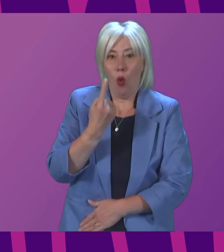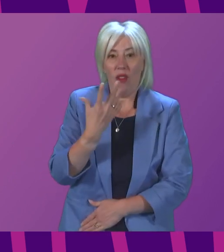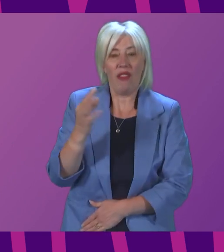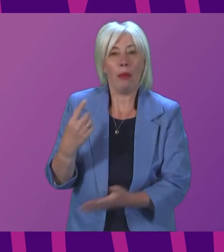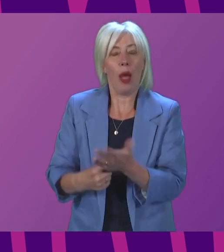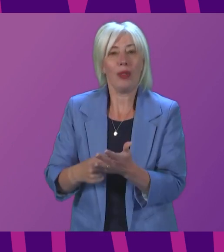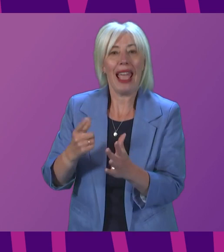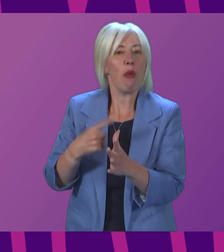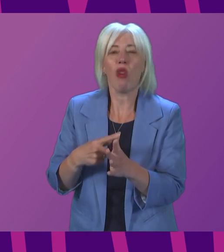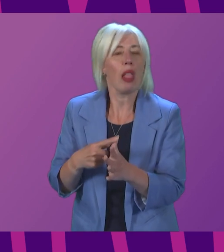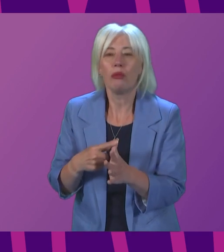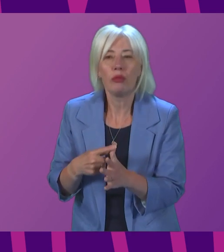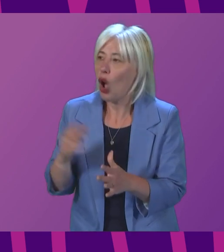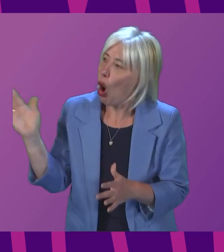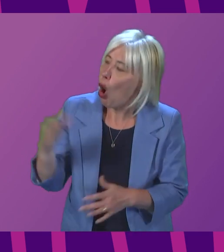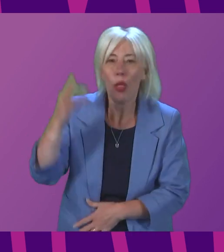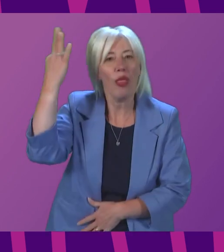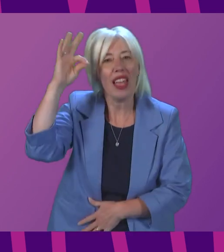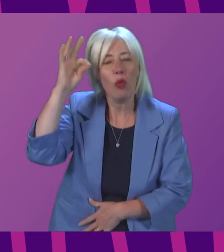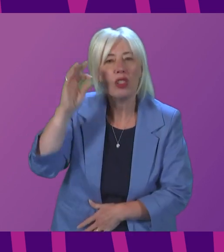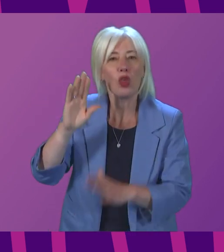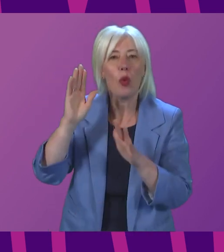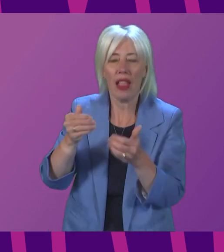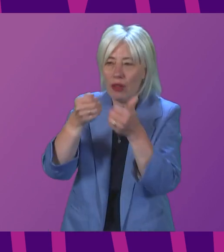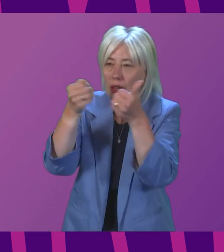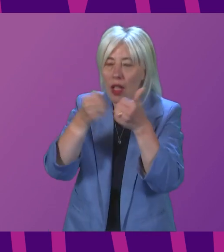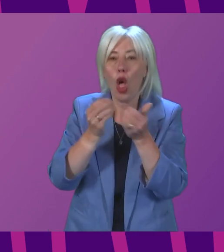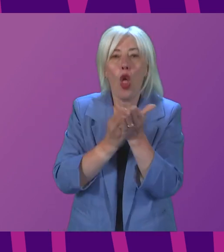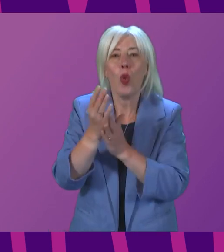Instead, almost every council will have to split the money over 10 months.